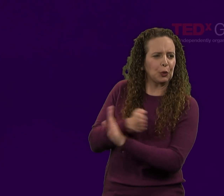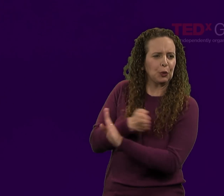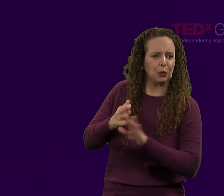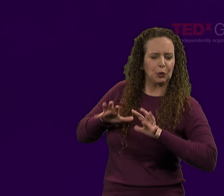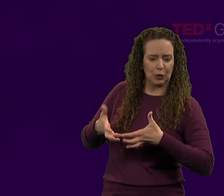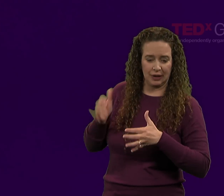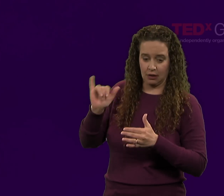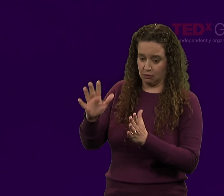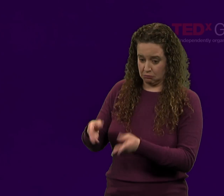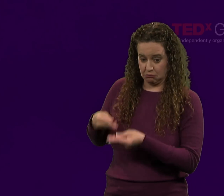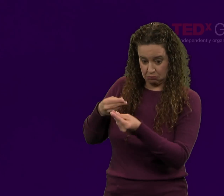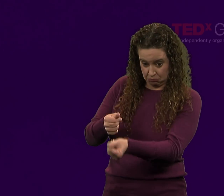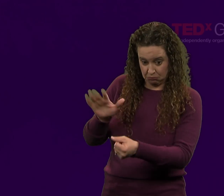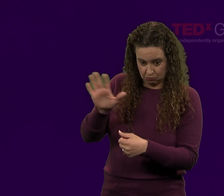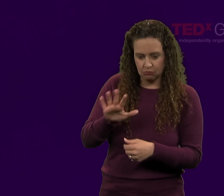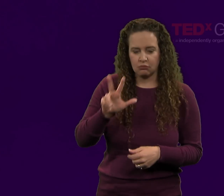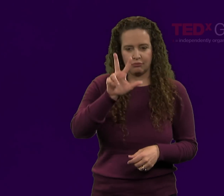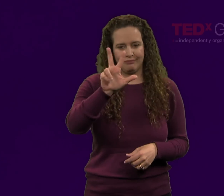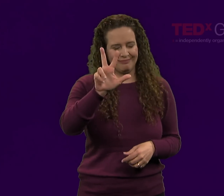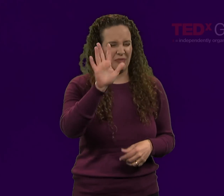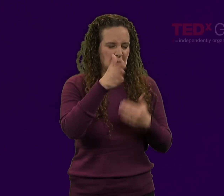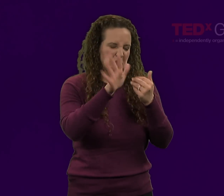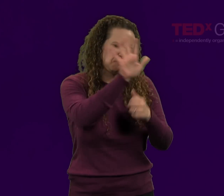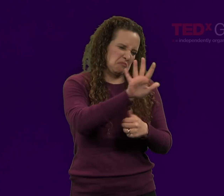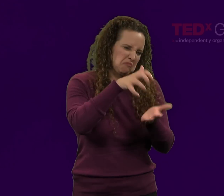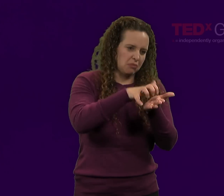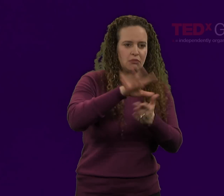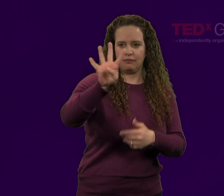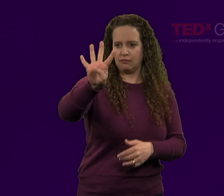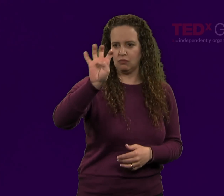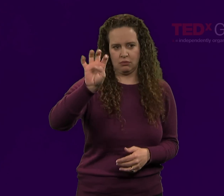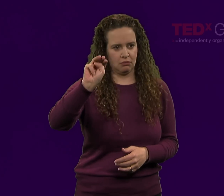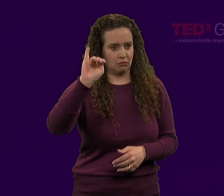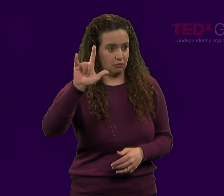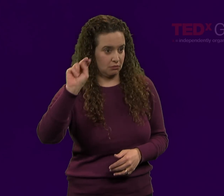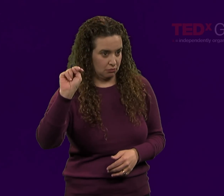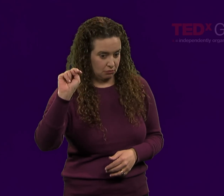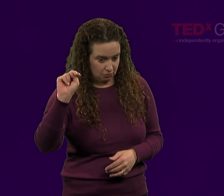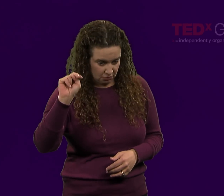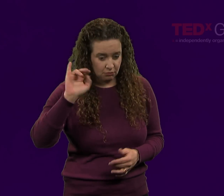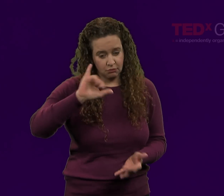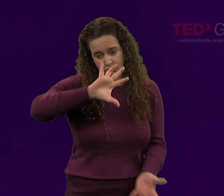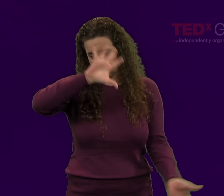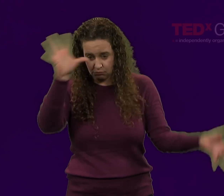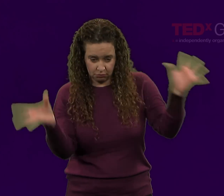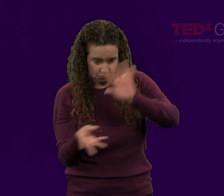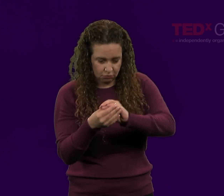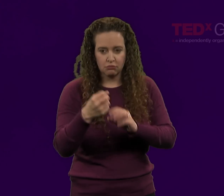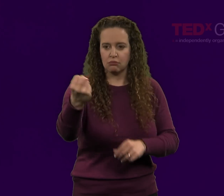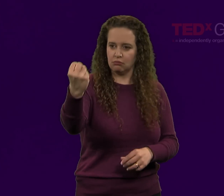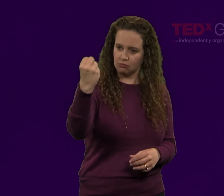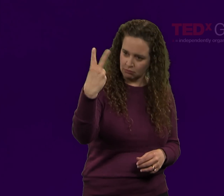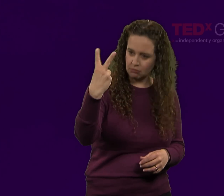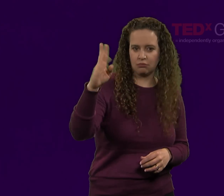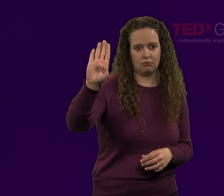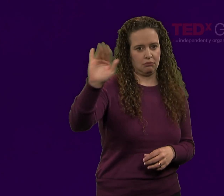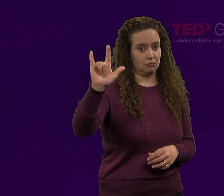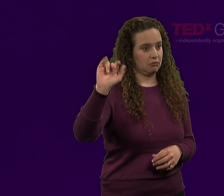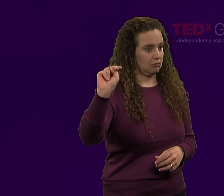and find that money are spent in that area that amount to roughly 400 million dollars. So we have a total of 12 billion dollars being spent